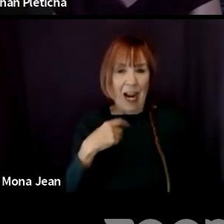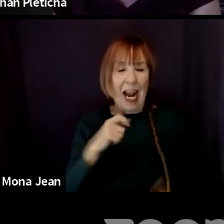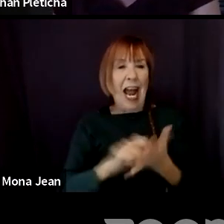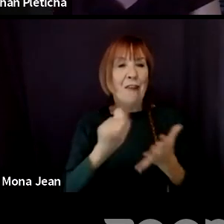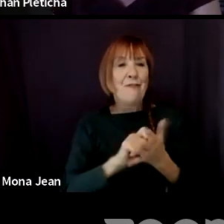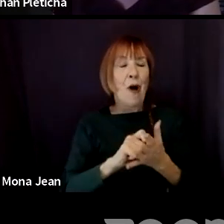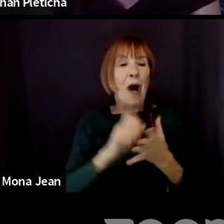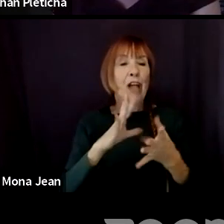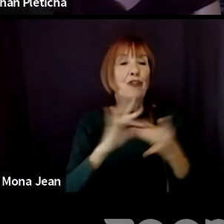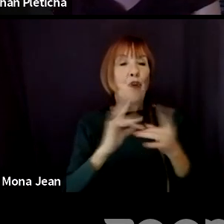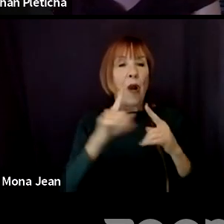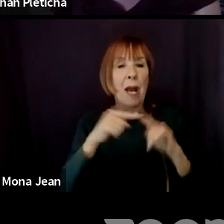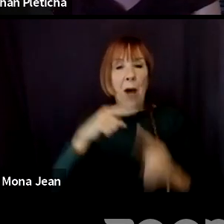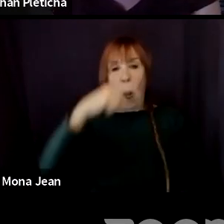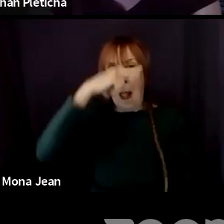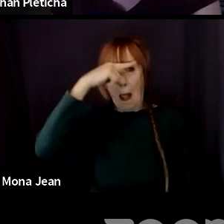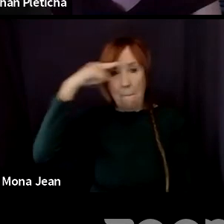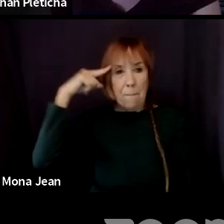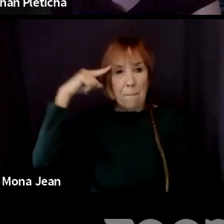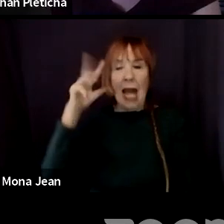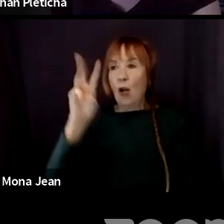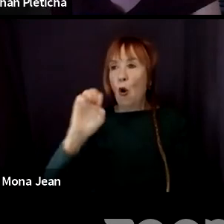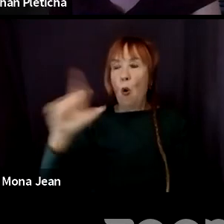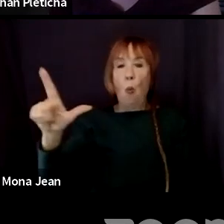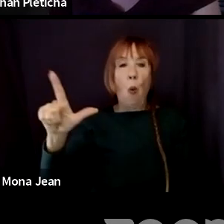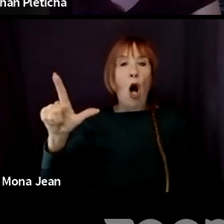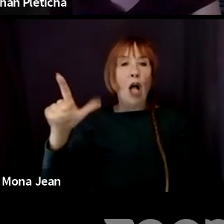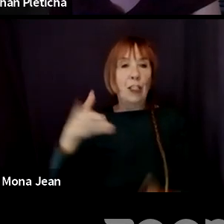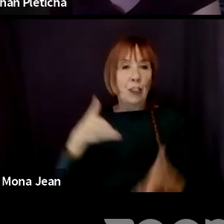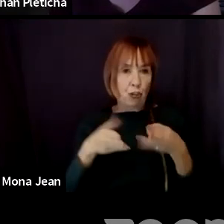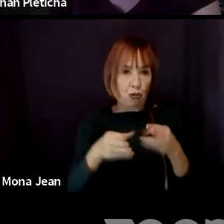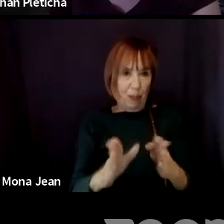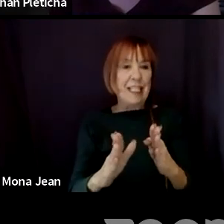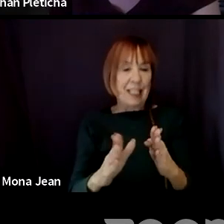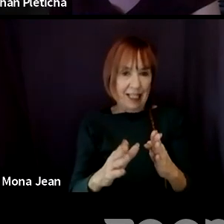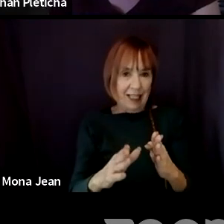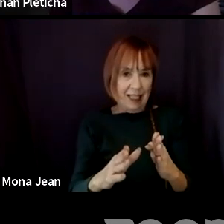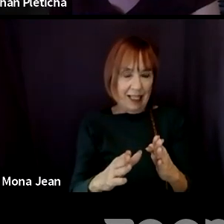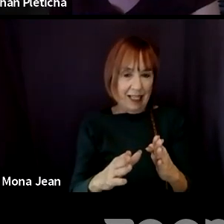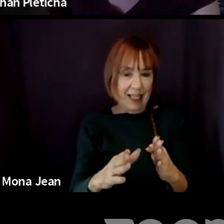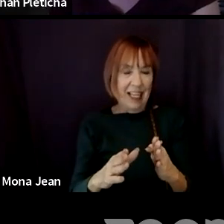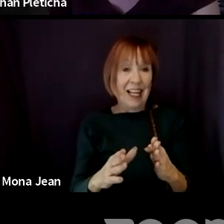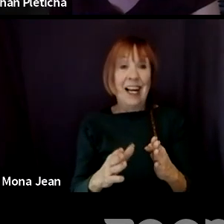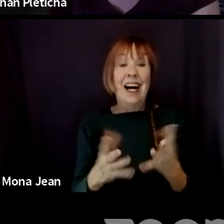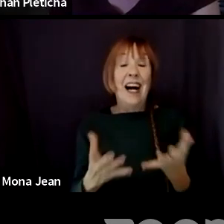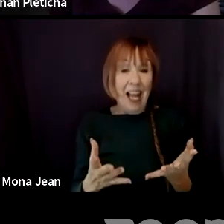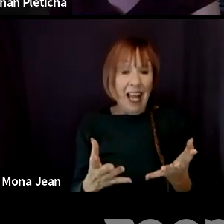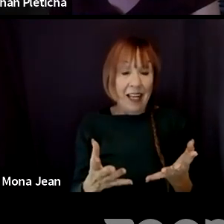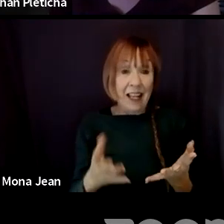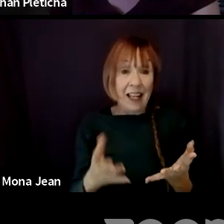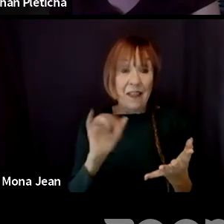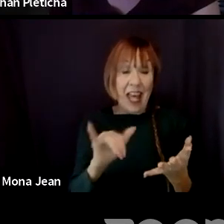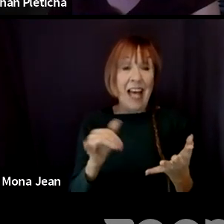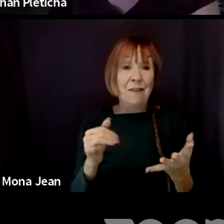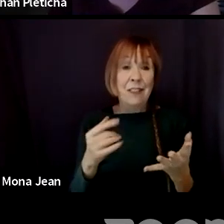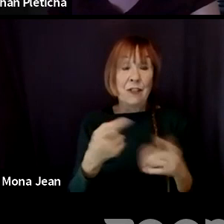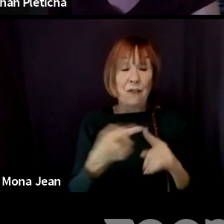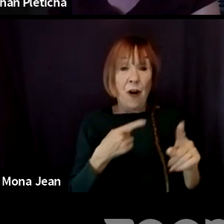which is, this pivotal thing in Tulsa, Oklahoma, where the whole town was bombed by the Klan, right?